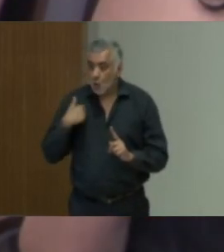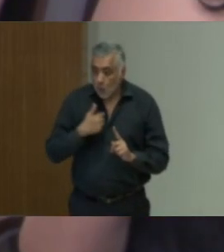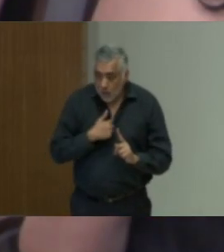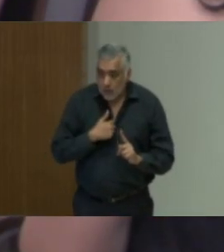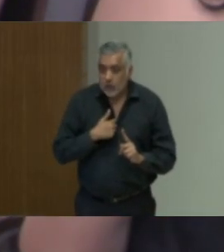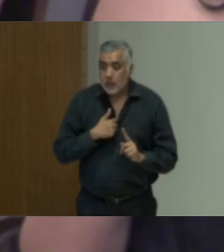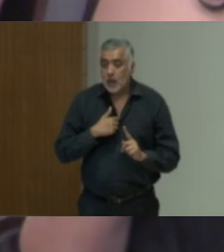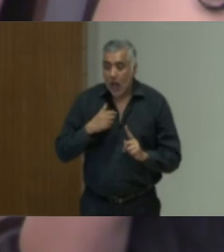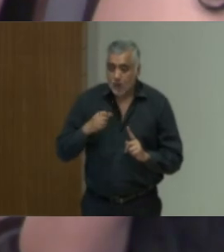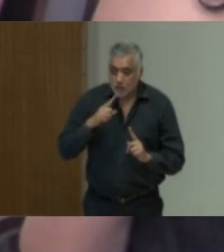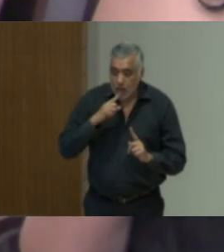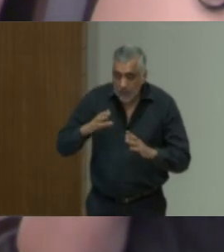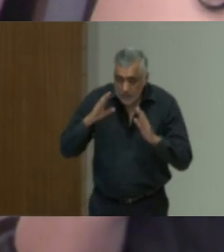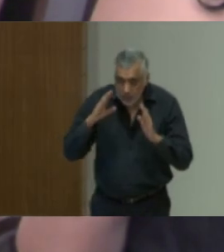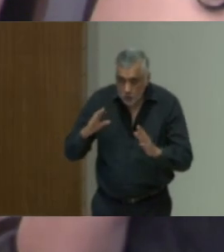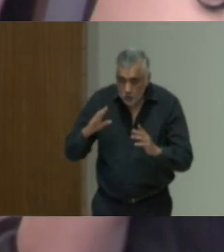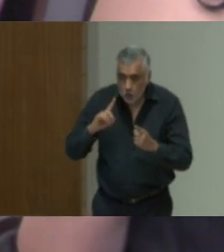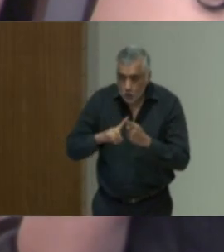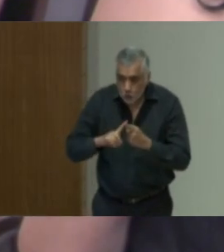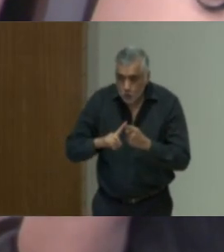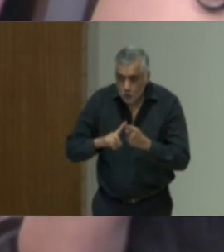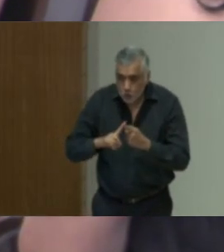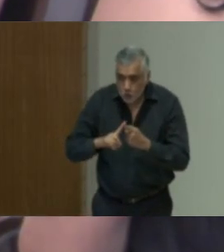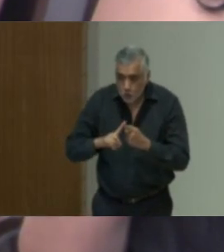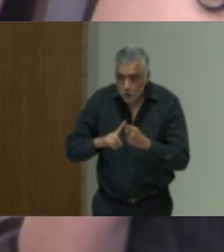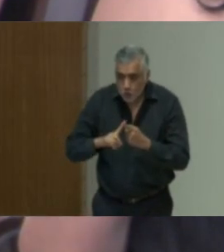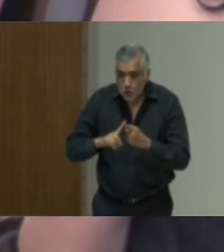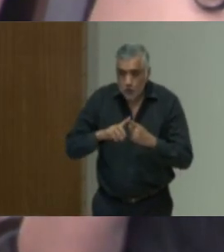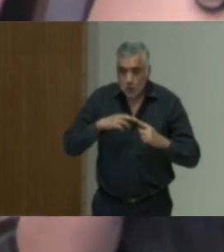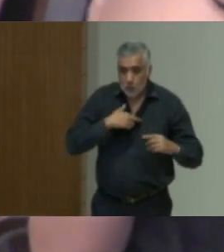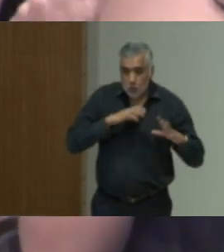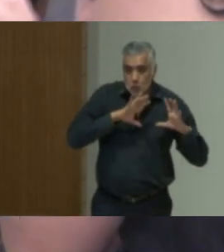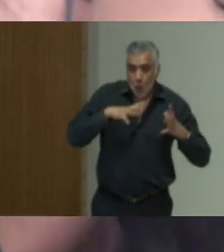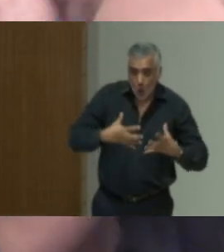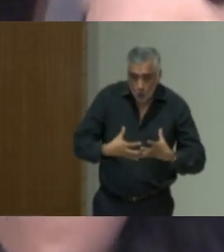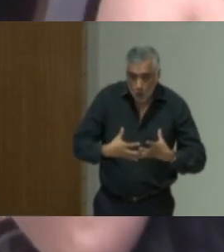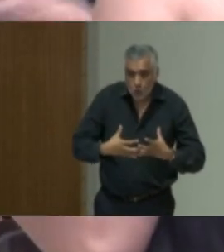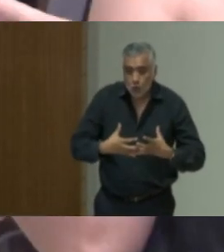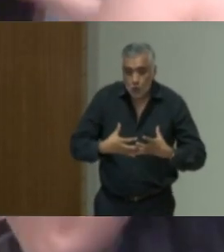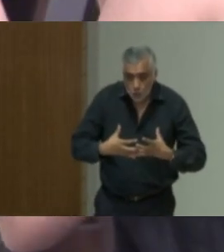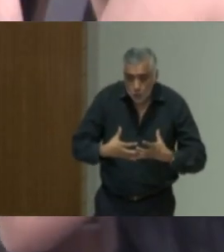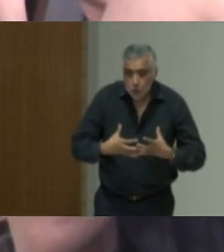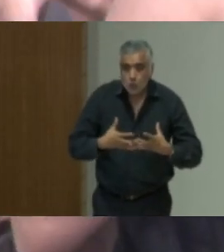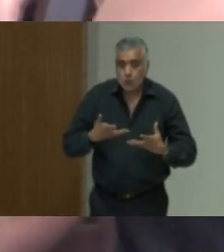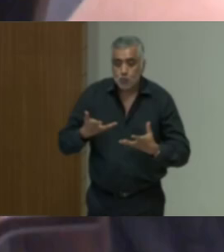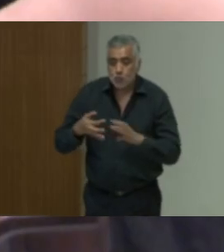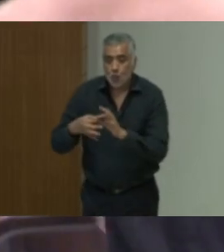attention given to working with religious orders to talk about belonging within it.